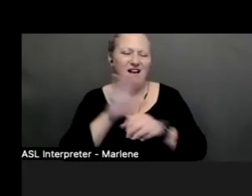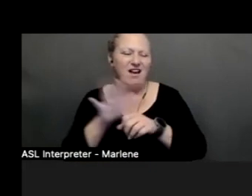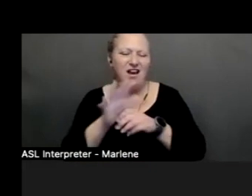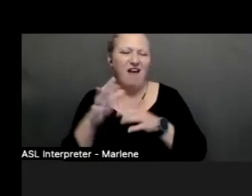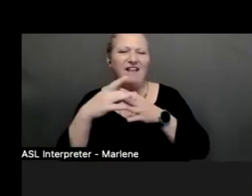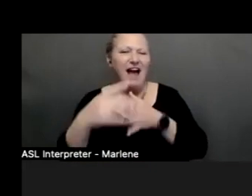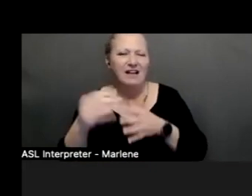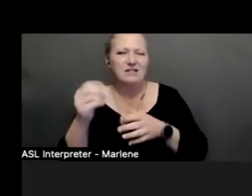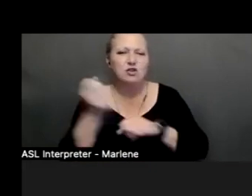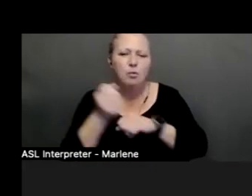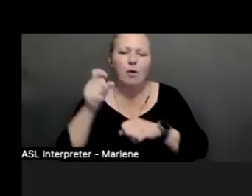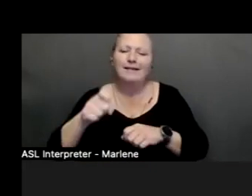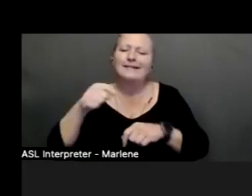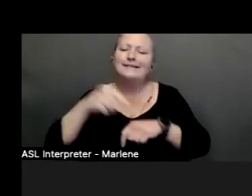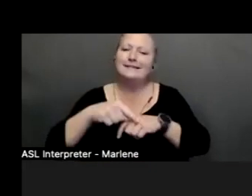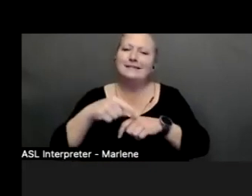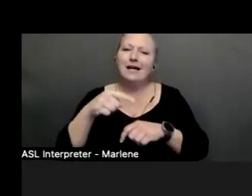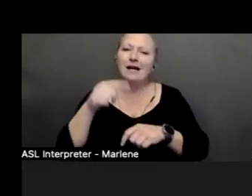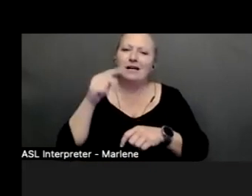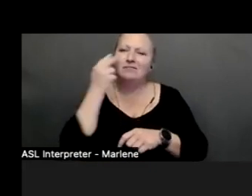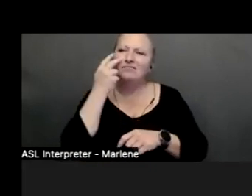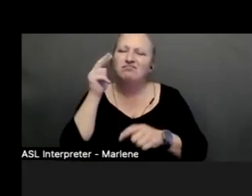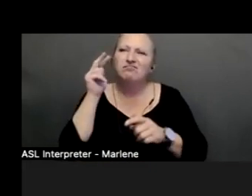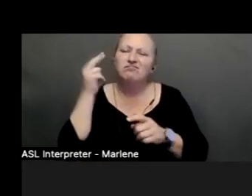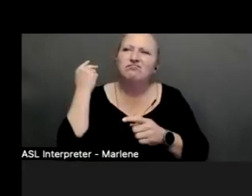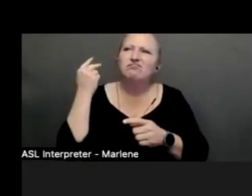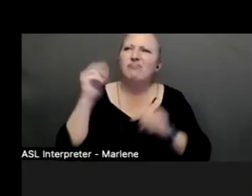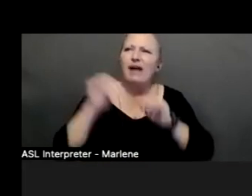needs to be some time to really reflect and think about, OK, how are we creating the opportunities